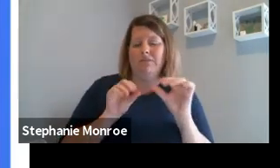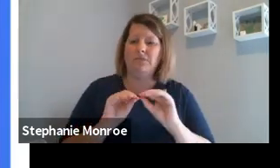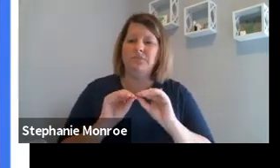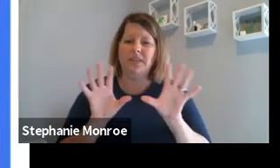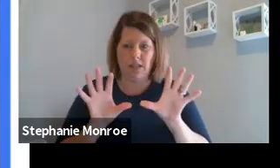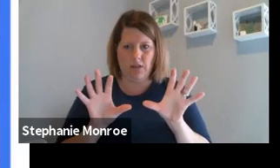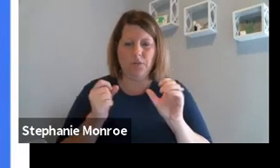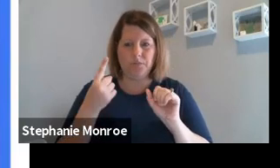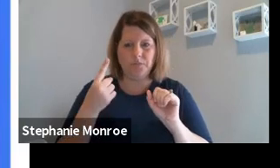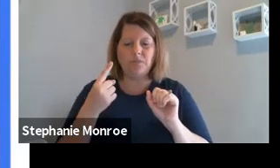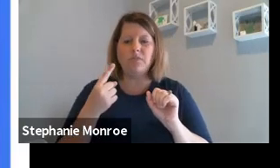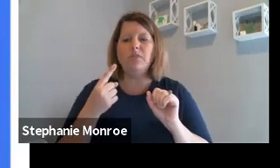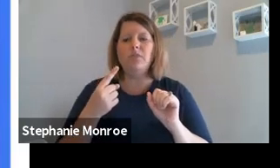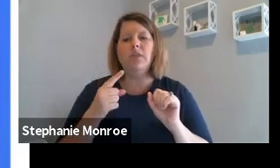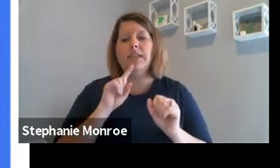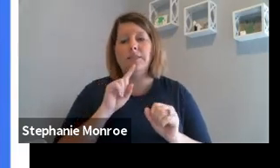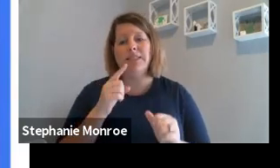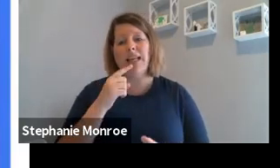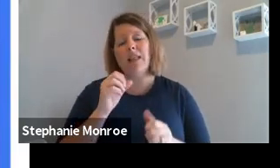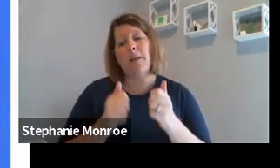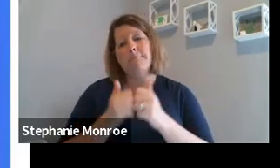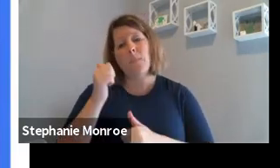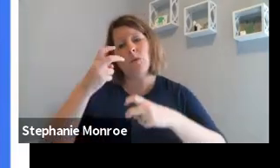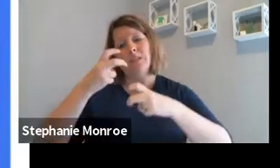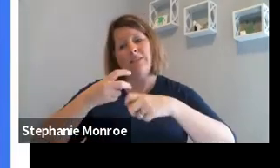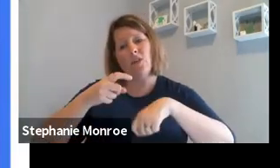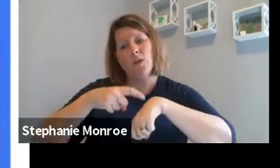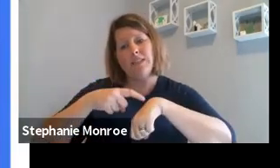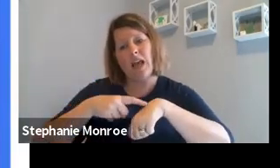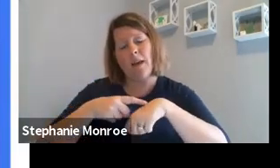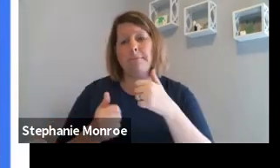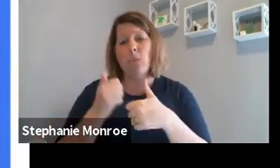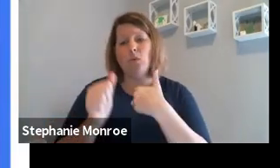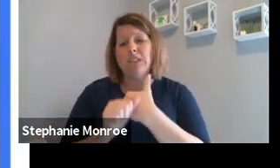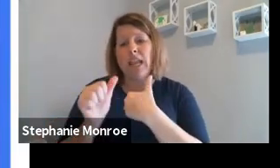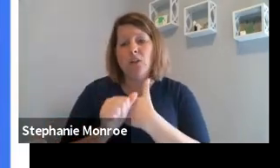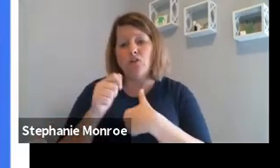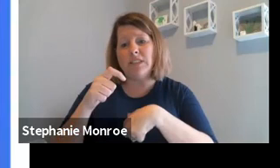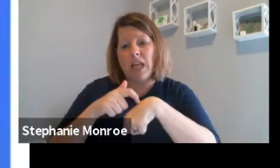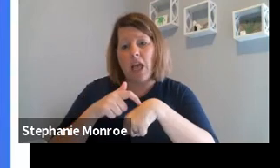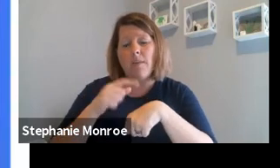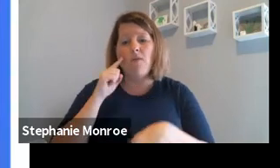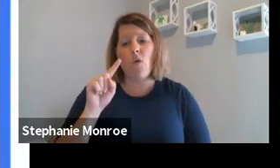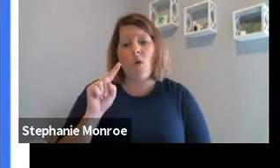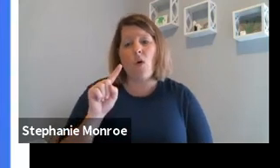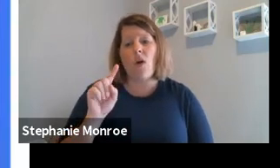It has been estimated that the most difficult time and the most dangerous time for a victim of domestic violence, is not when she or he